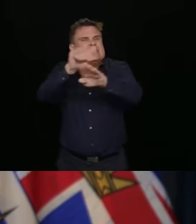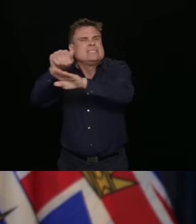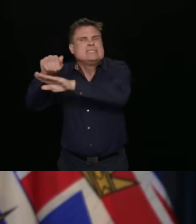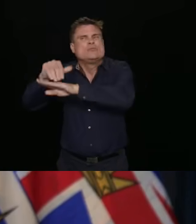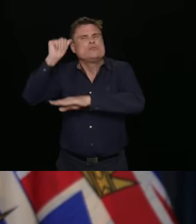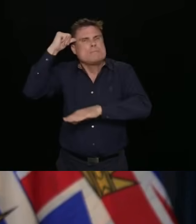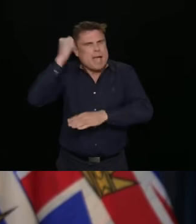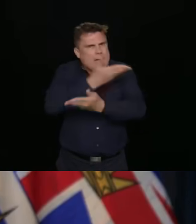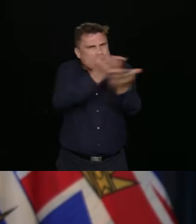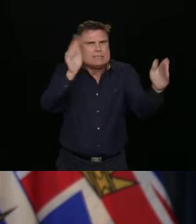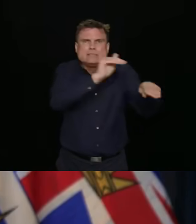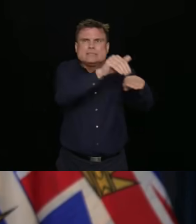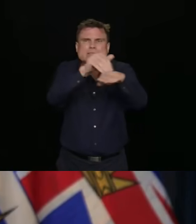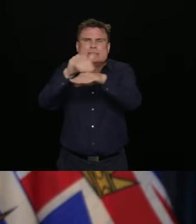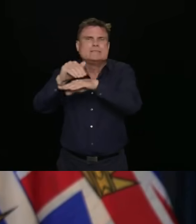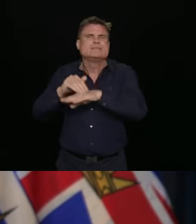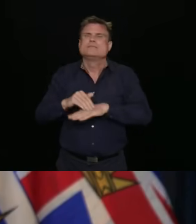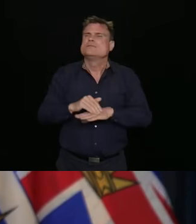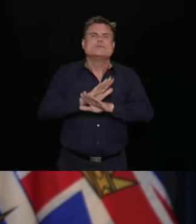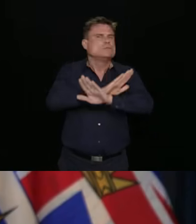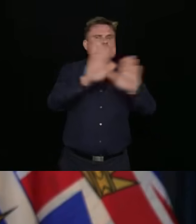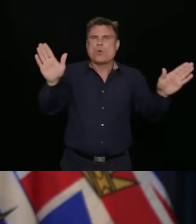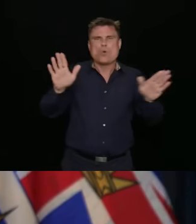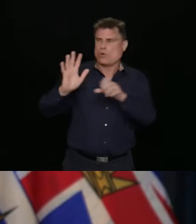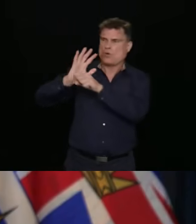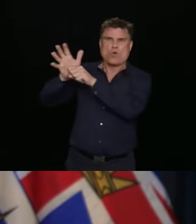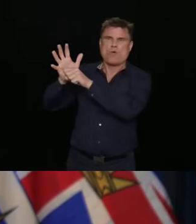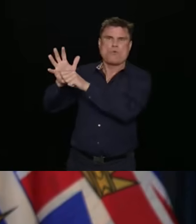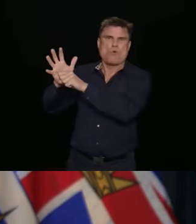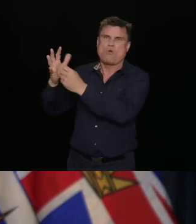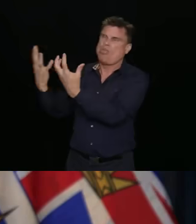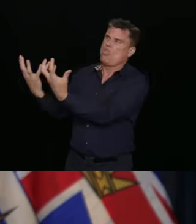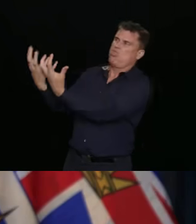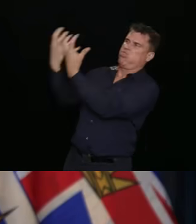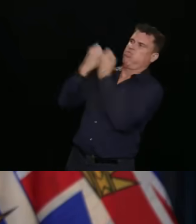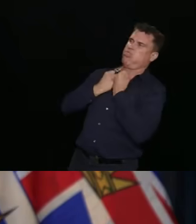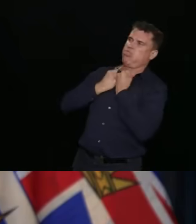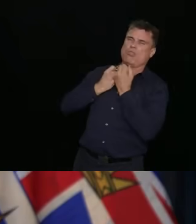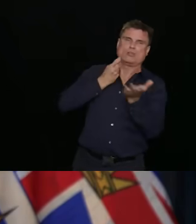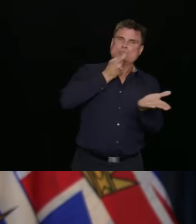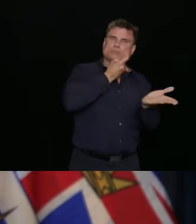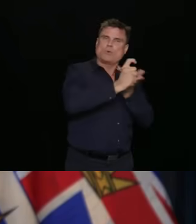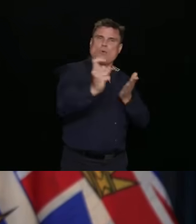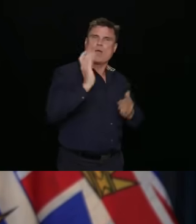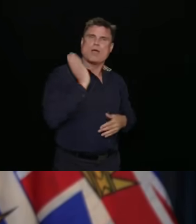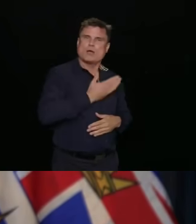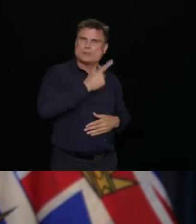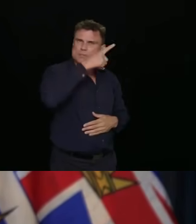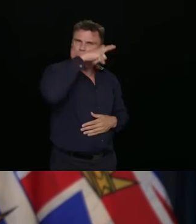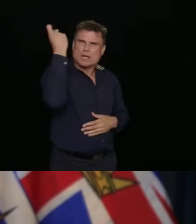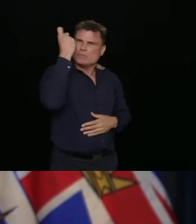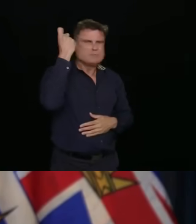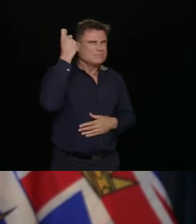worked in food services and retail areas. Those are the areas that have been dramatically impacted by